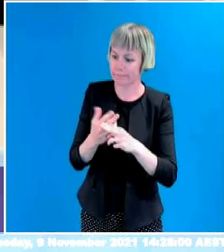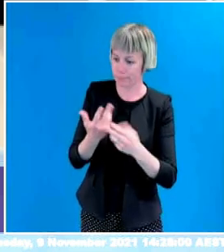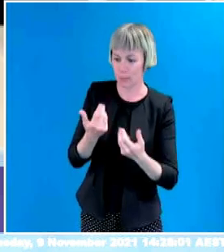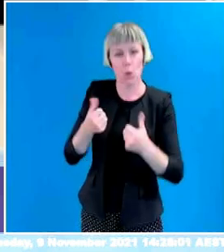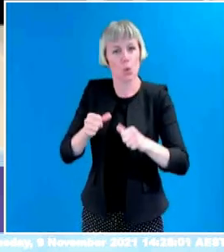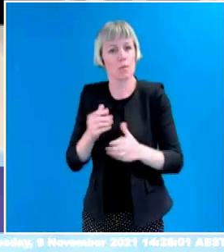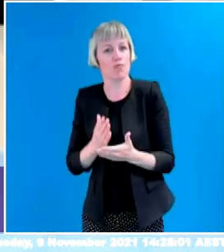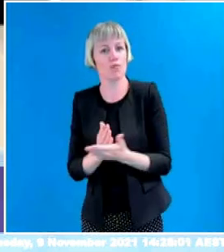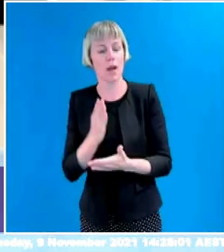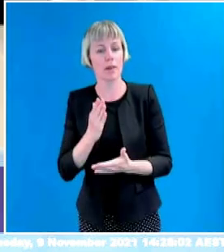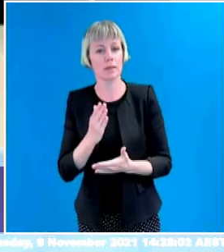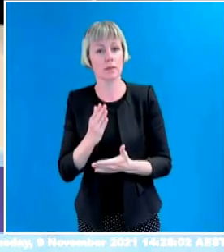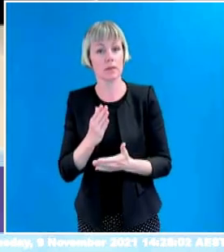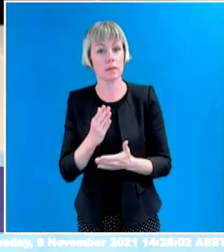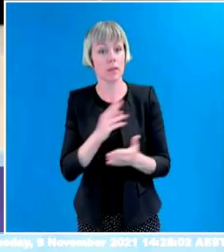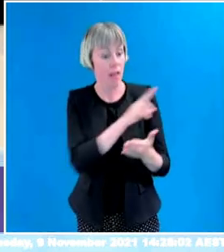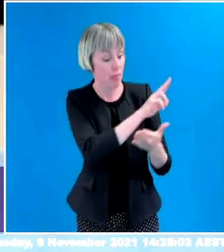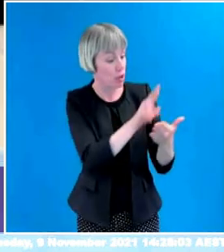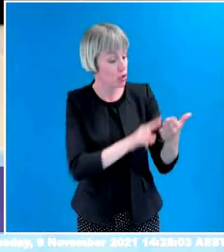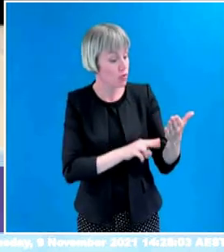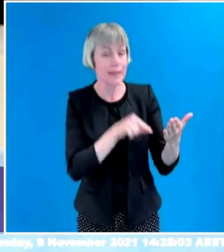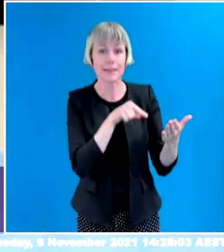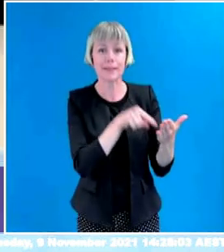we say, does not prevent that from occurring.